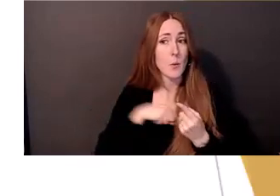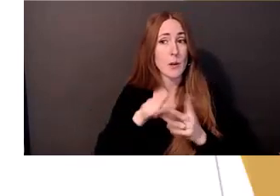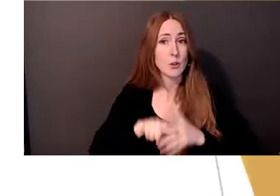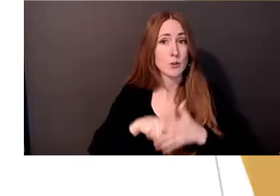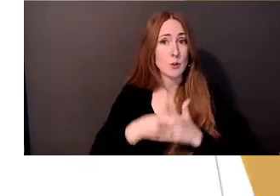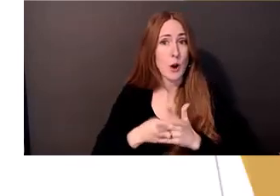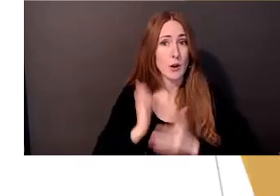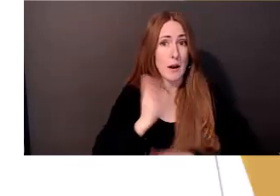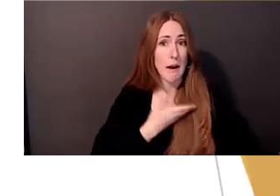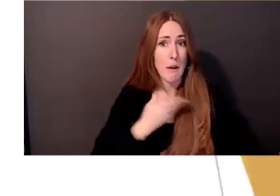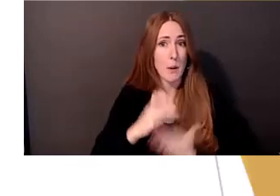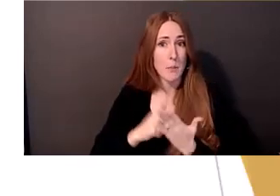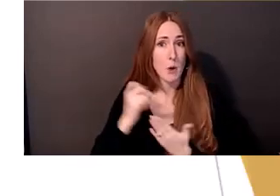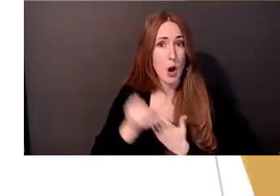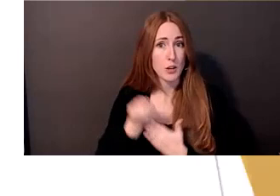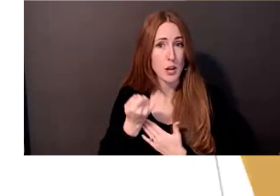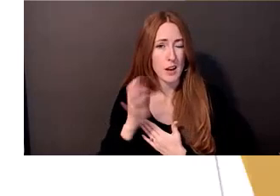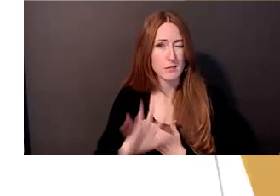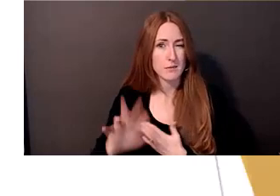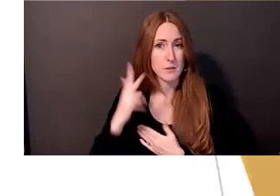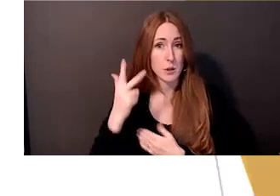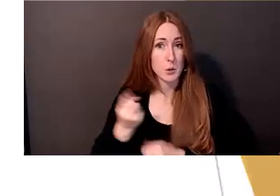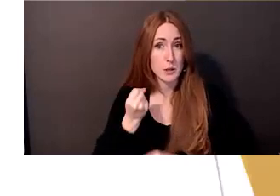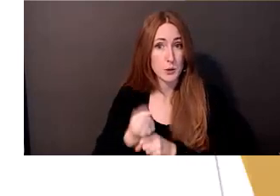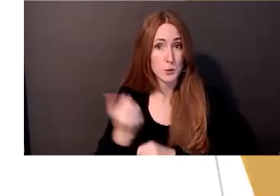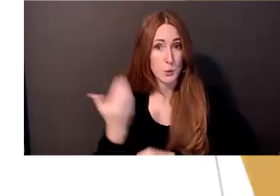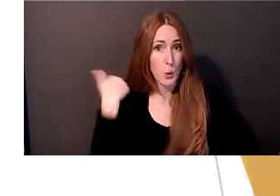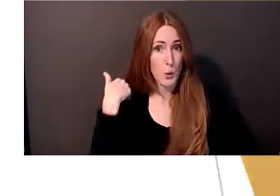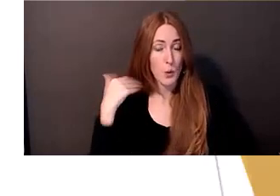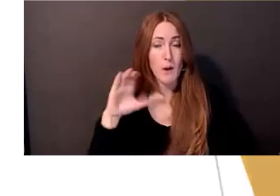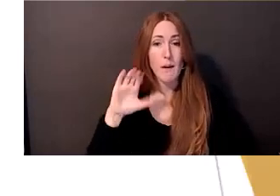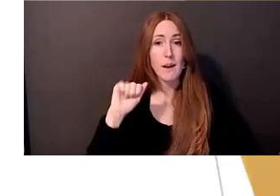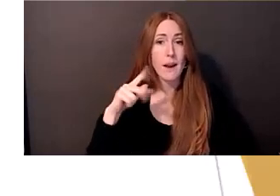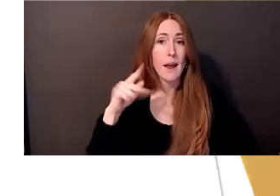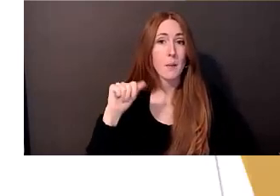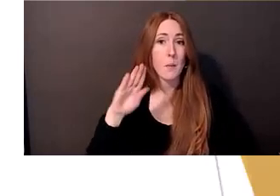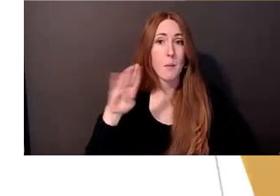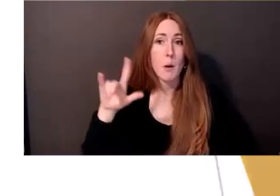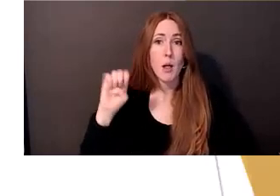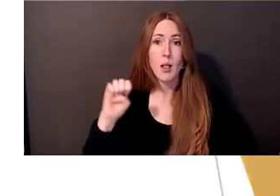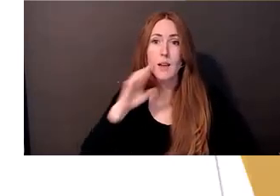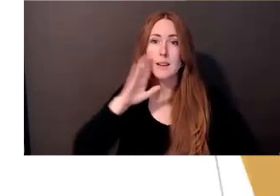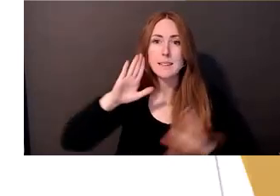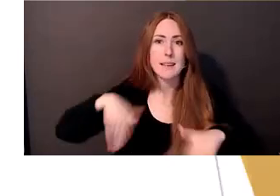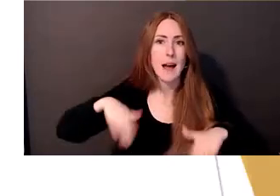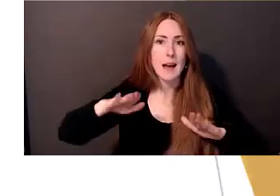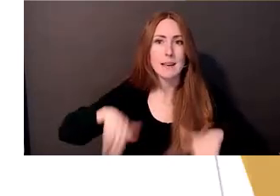was about three years ago, CAPABLE had not been delivered and tested in an Area Agency